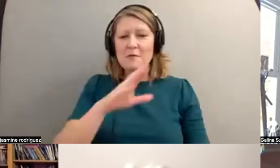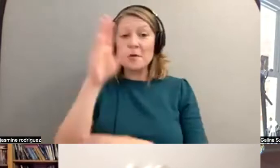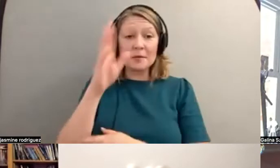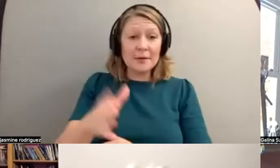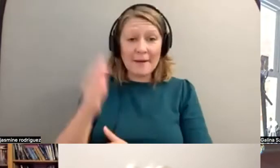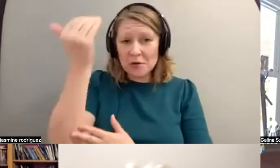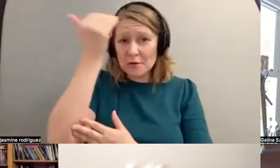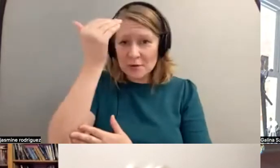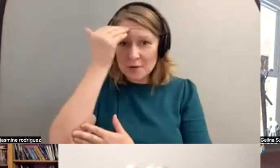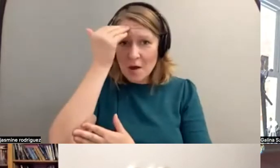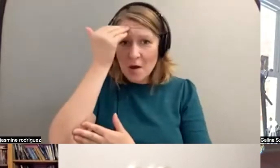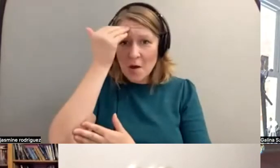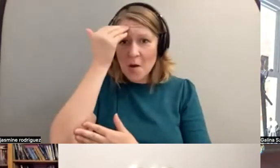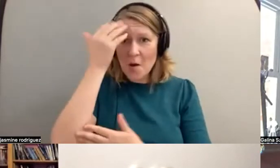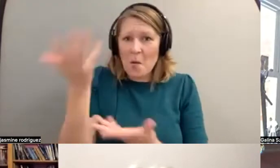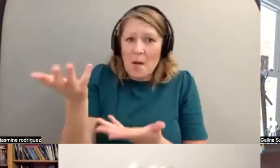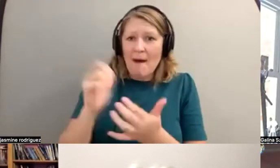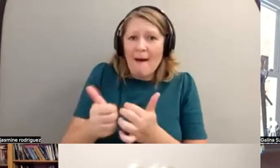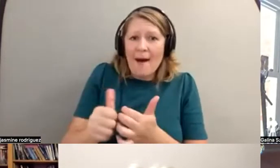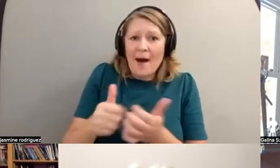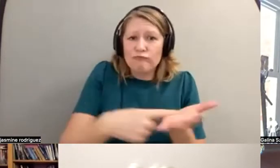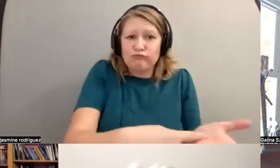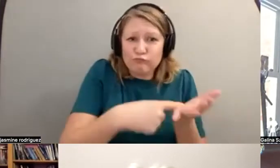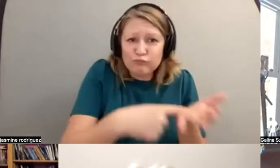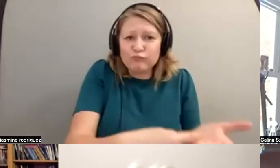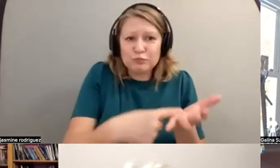And that's what it is. I never consider